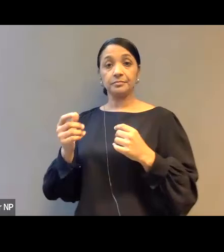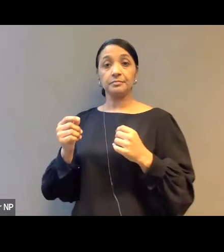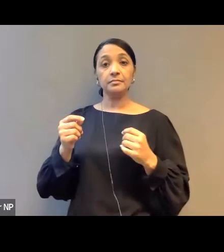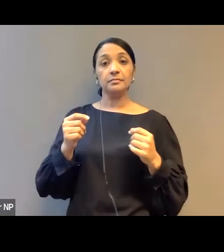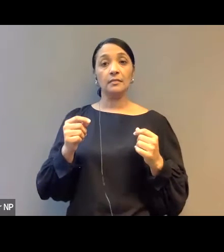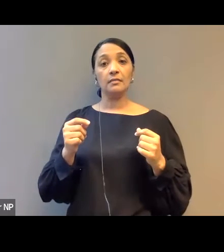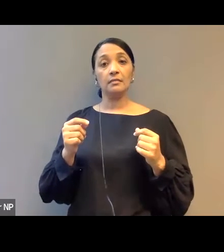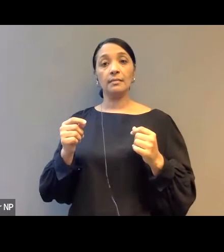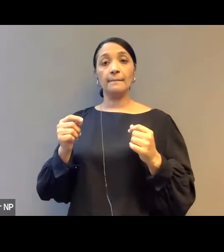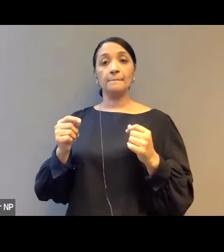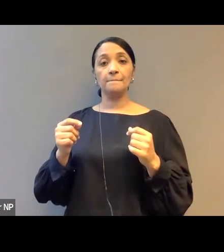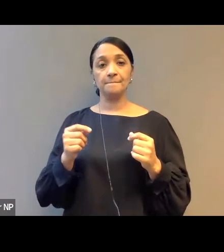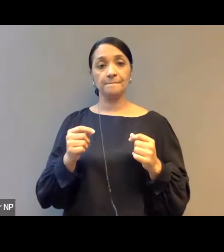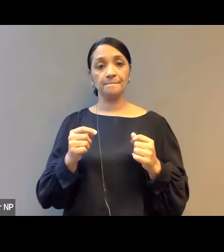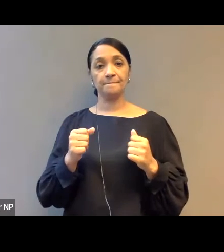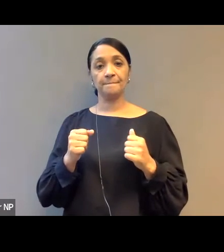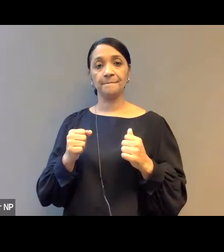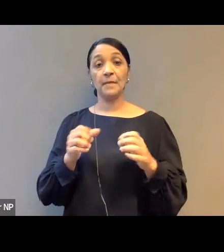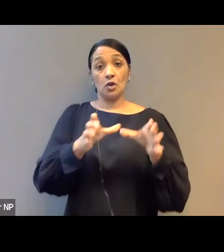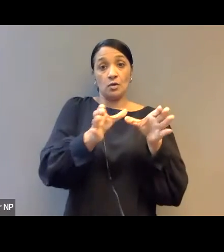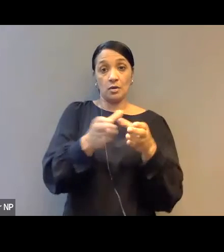From the other parties, the shadow rapporteurs,